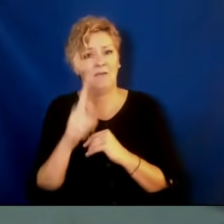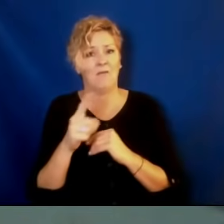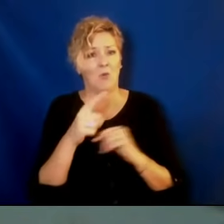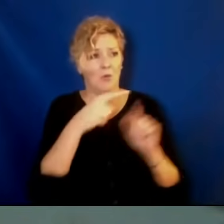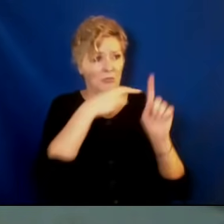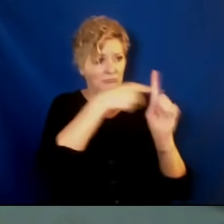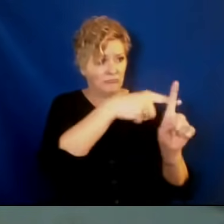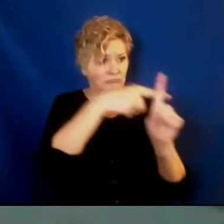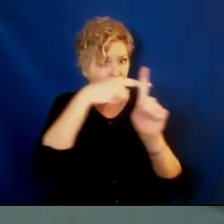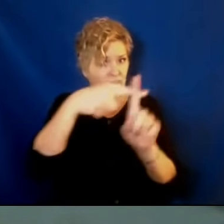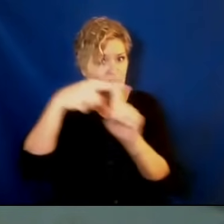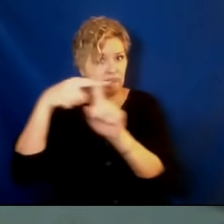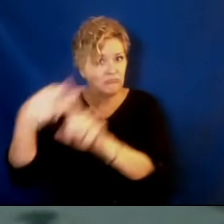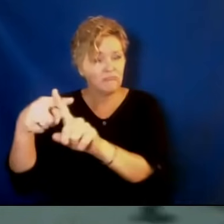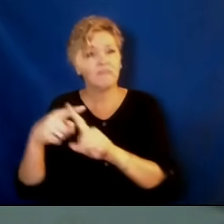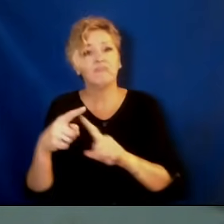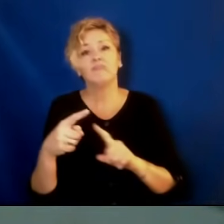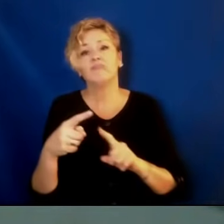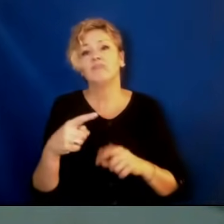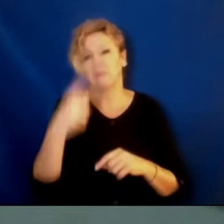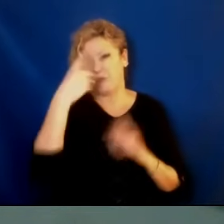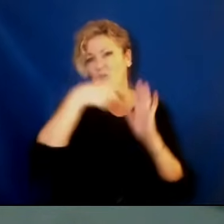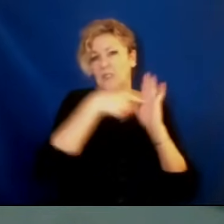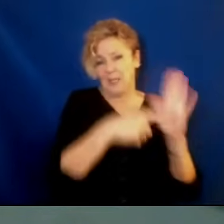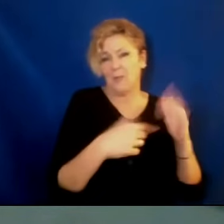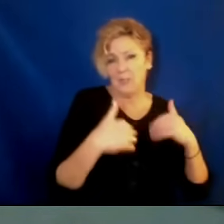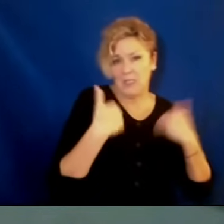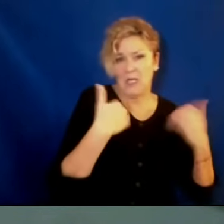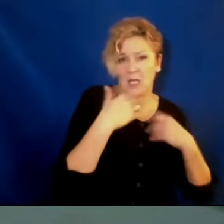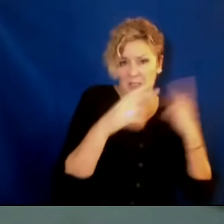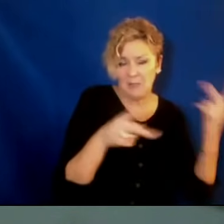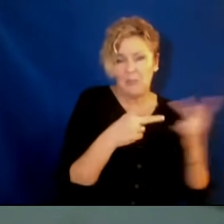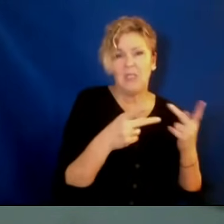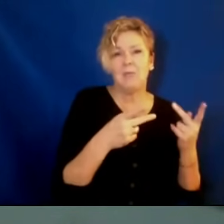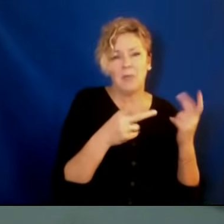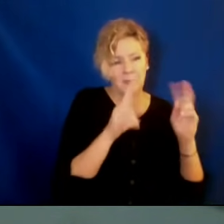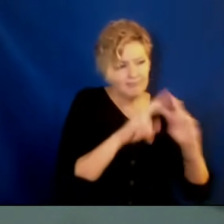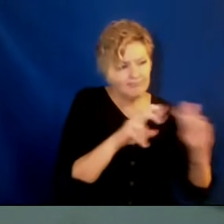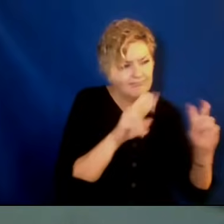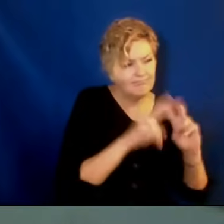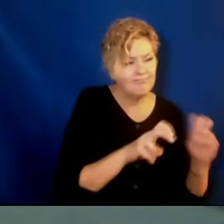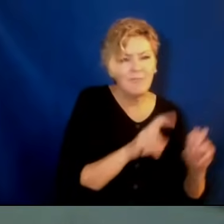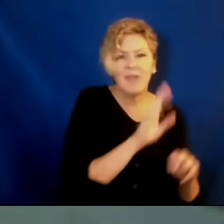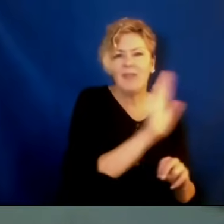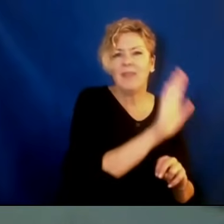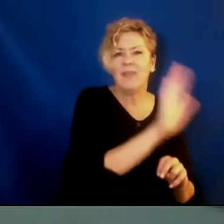communication plan is to make sure we engage with young people to the universities, workplaces